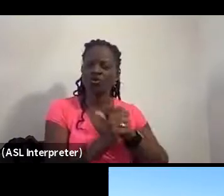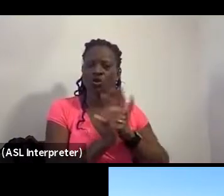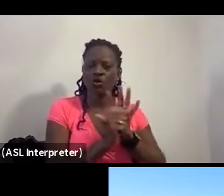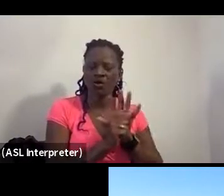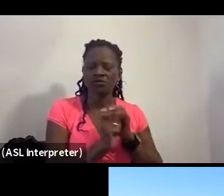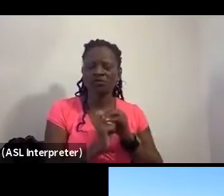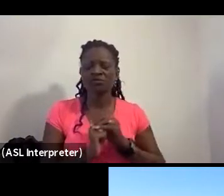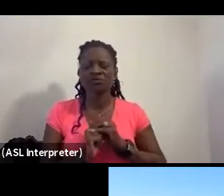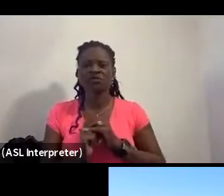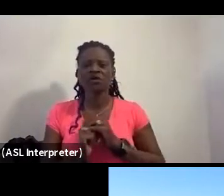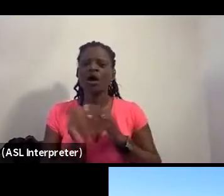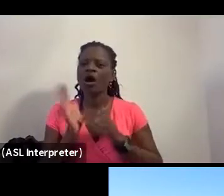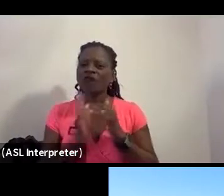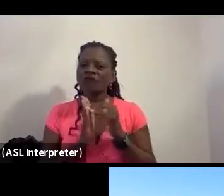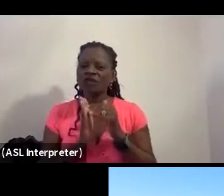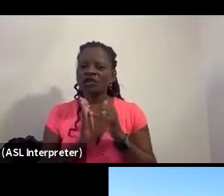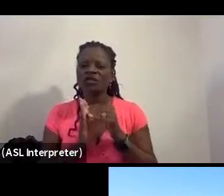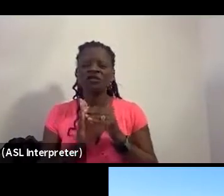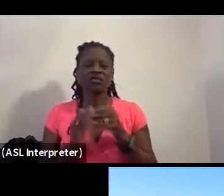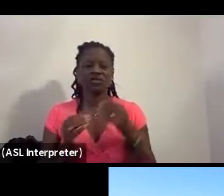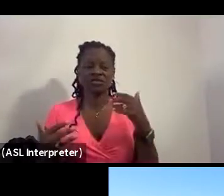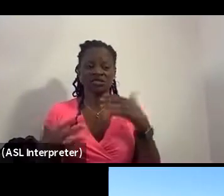people are scared, they find reasons to justify their fears.